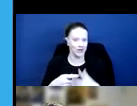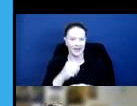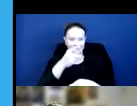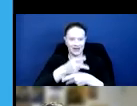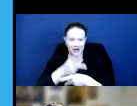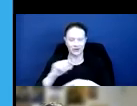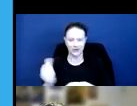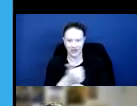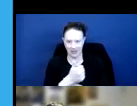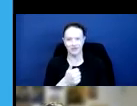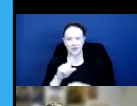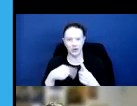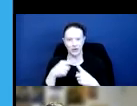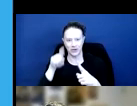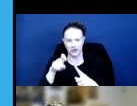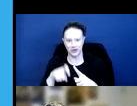you're in this session is the long and short of it.